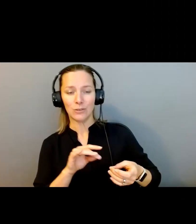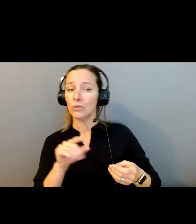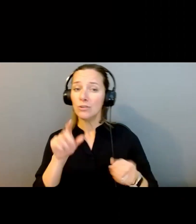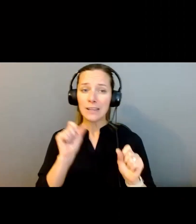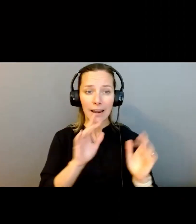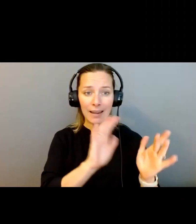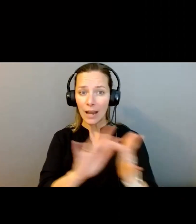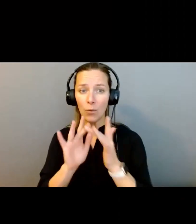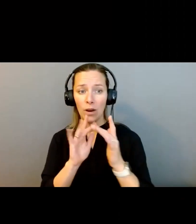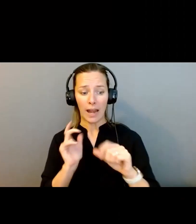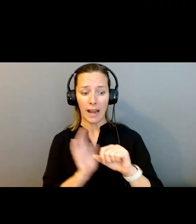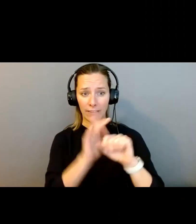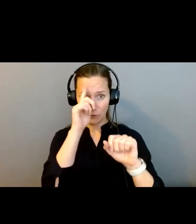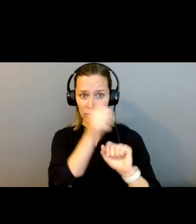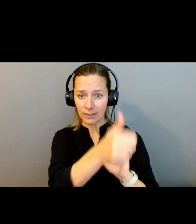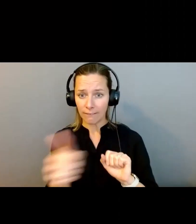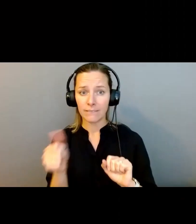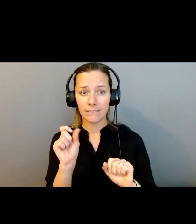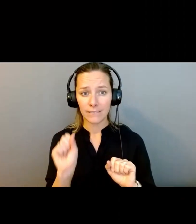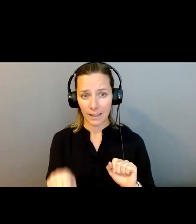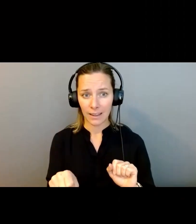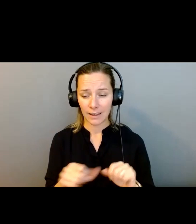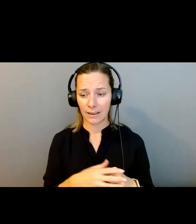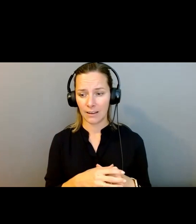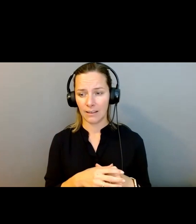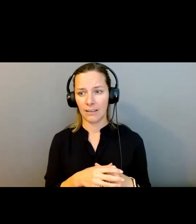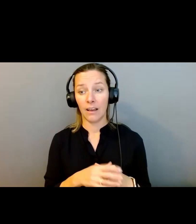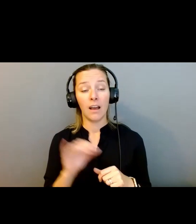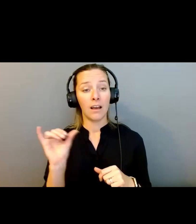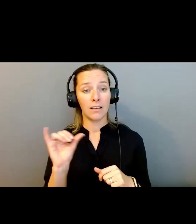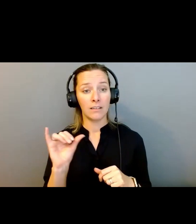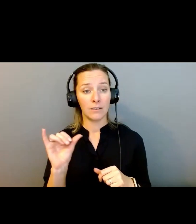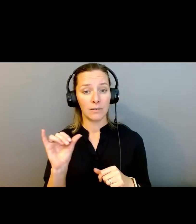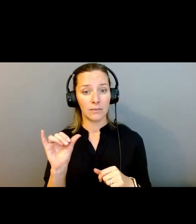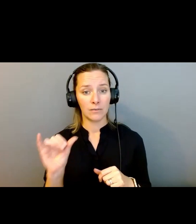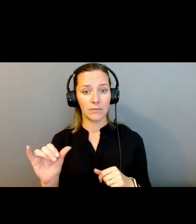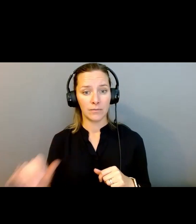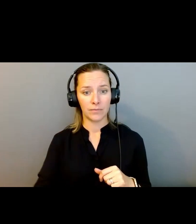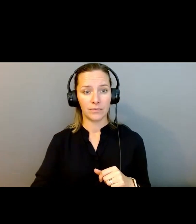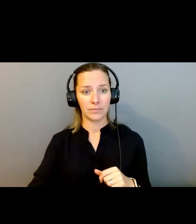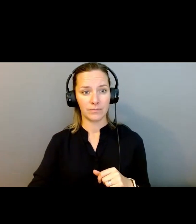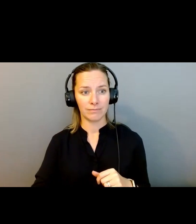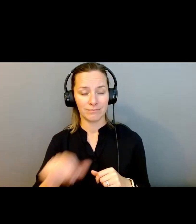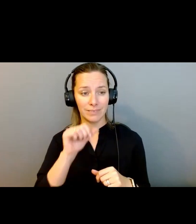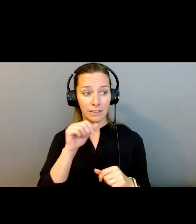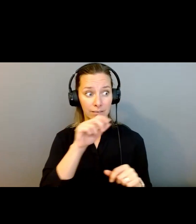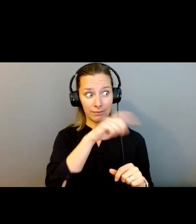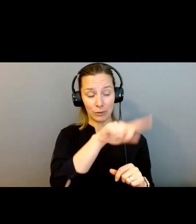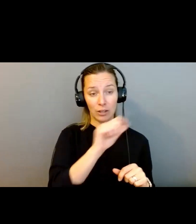advocate for yourself. And then I also think that it's good for non-disabled researchers